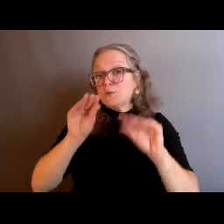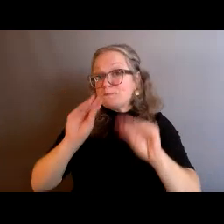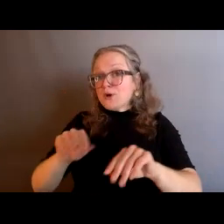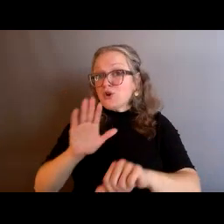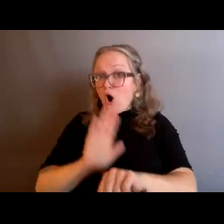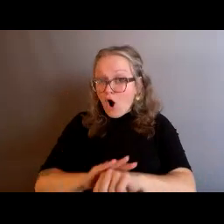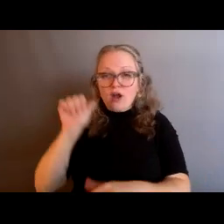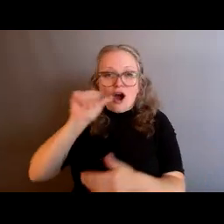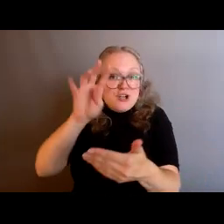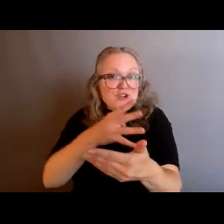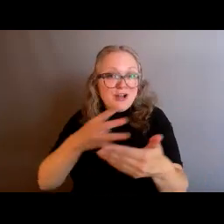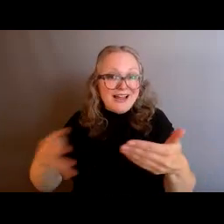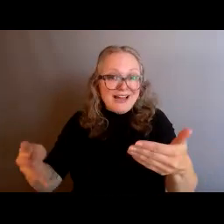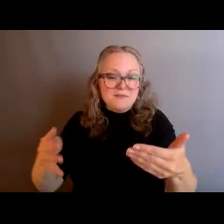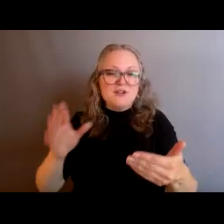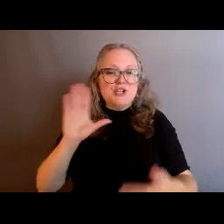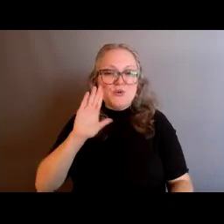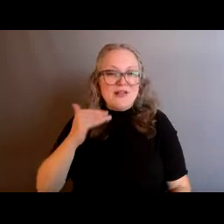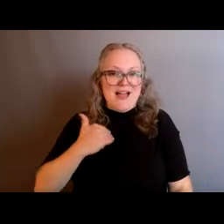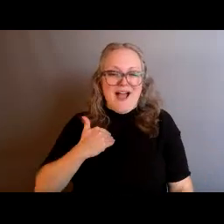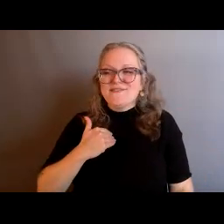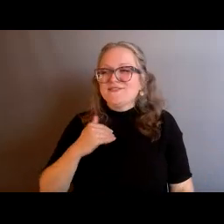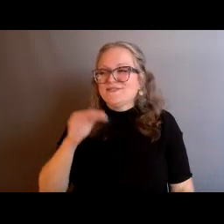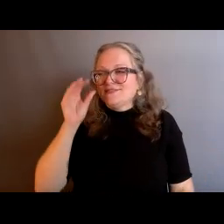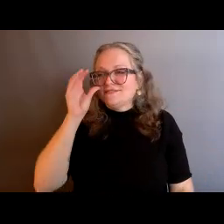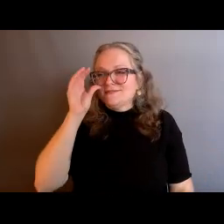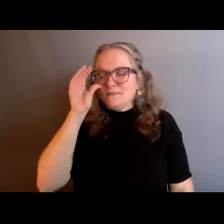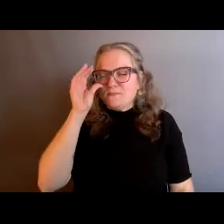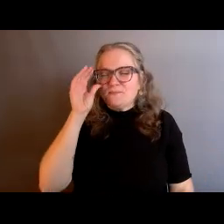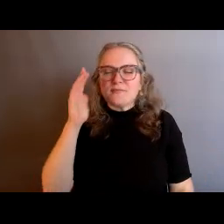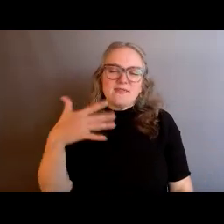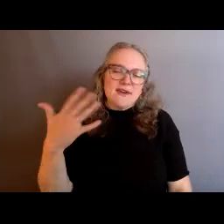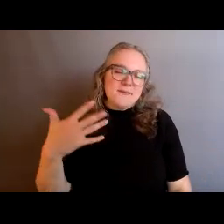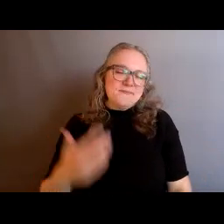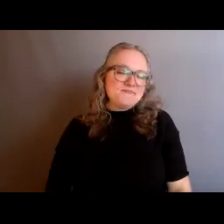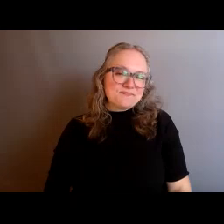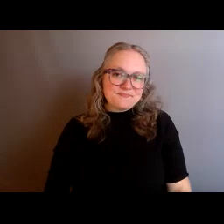you're going to have. Because the air conduction